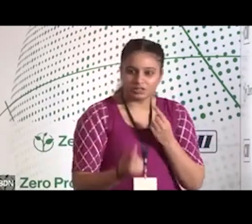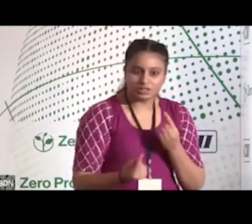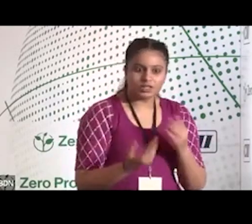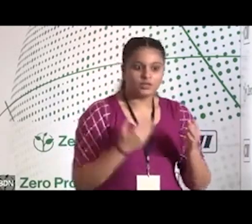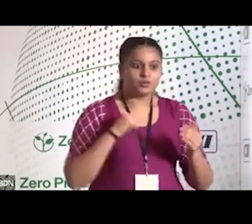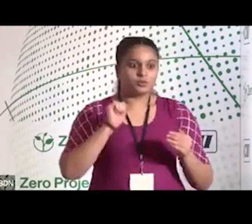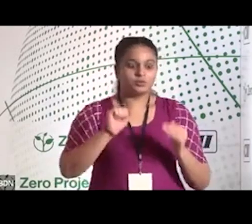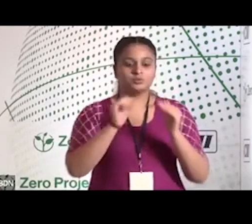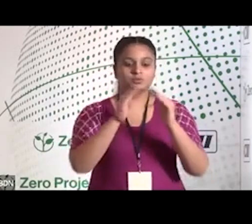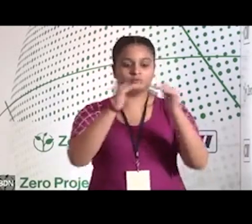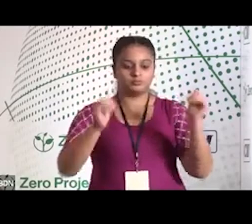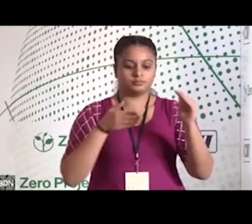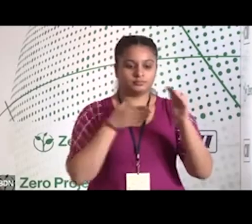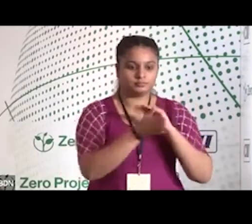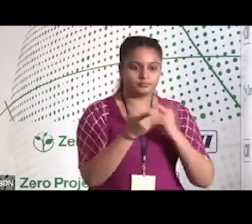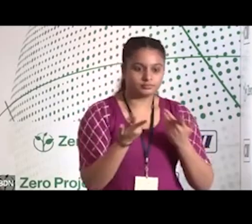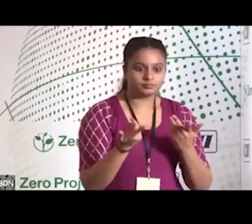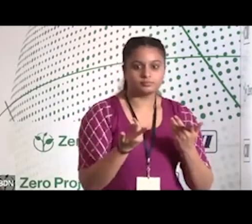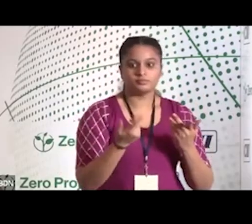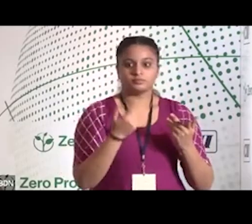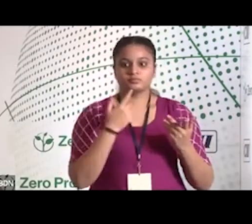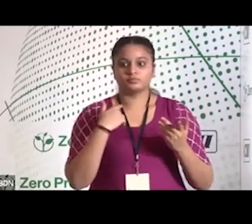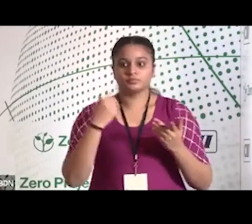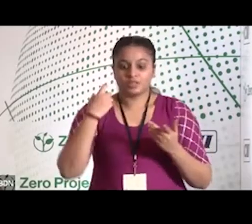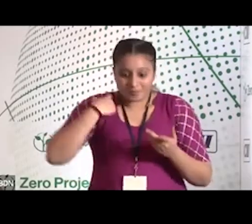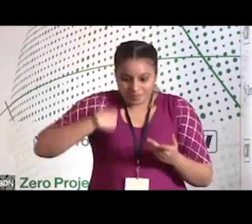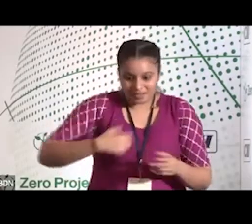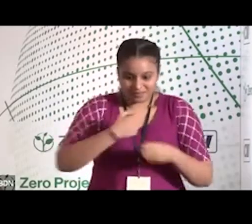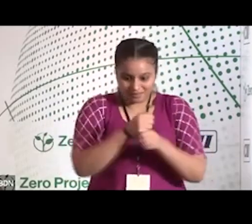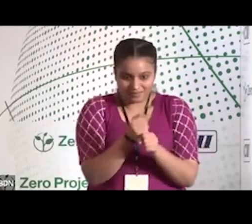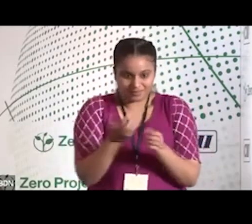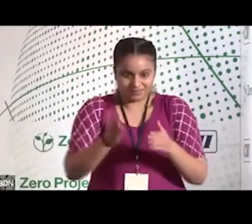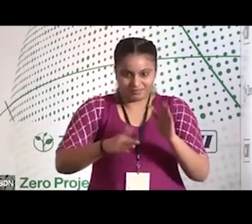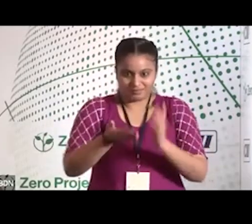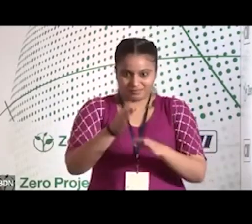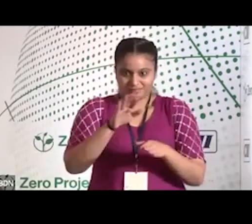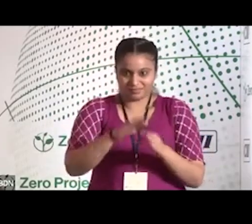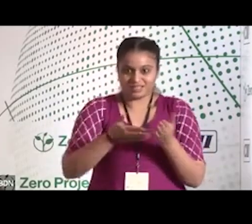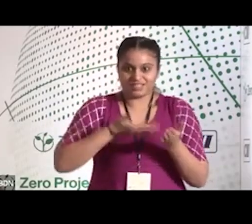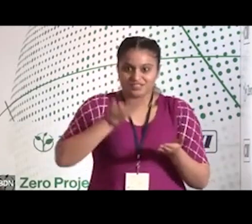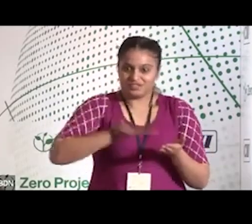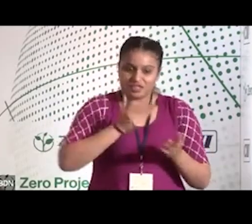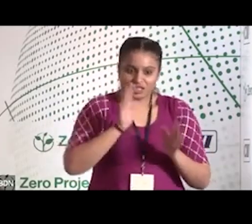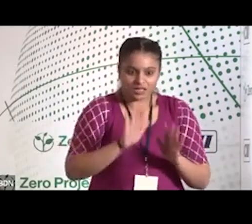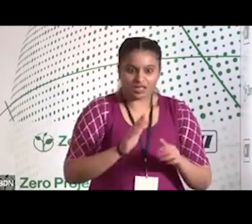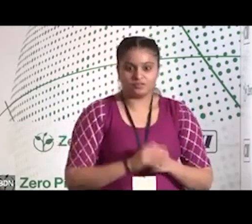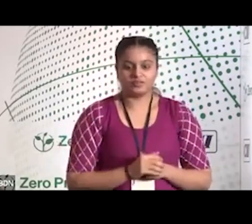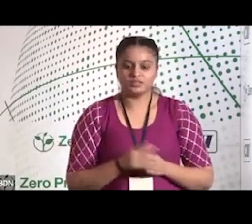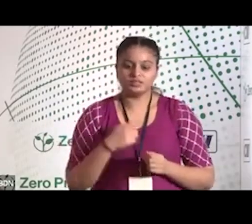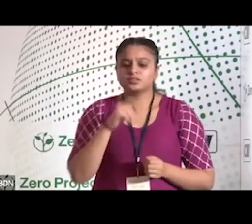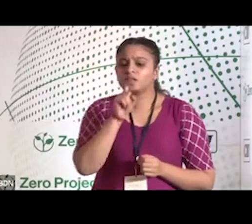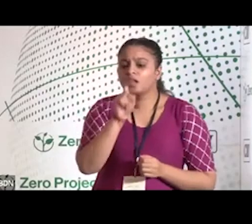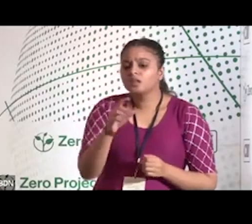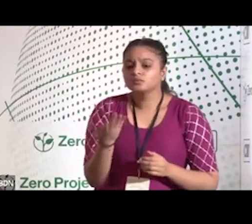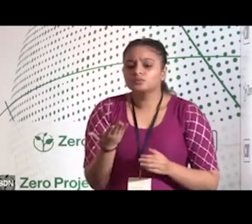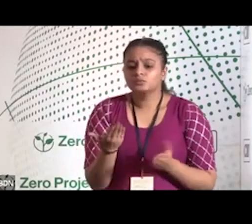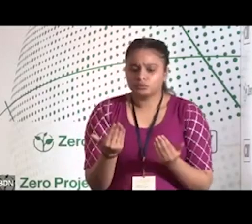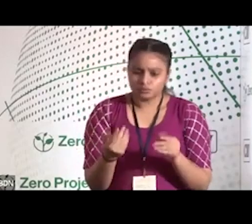They told her about this training around bag making that they were going to and they said they asked her, why don't you want why don't you join?